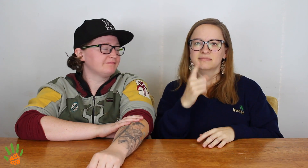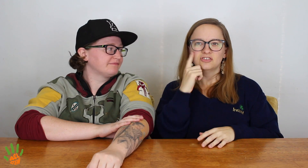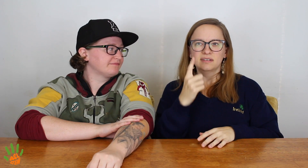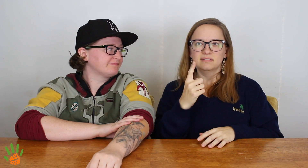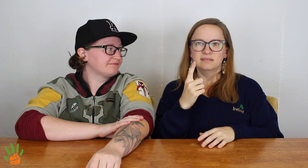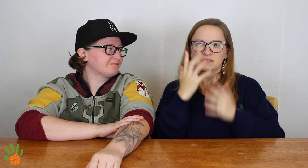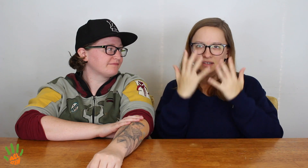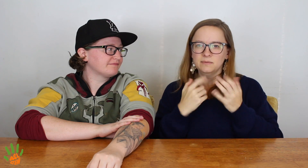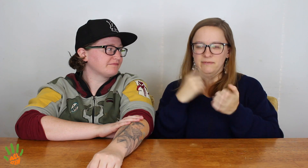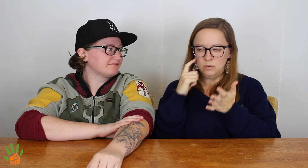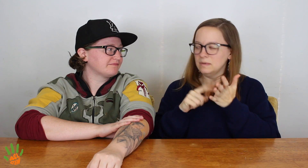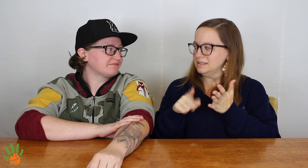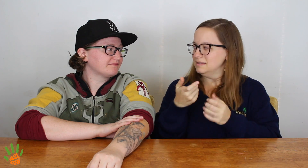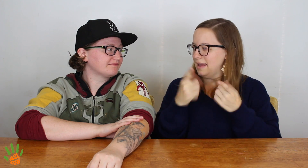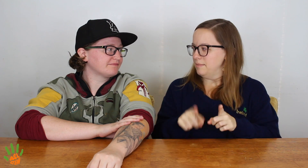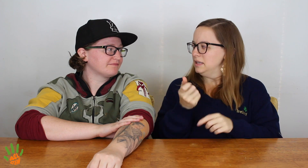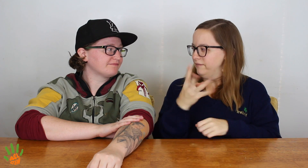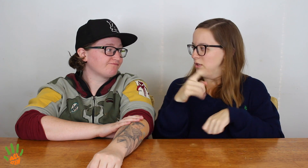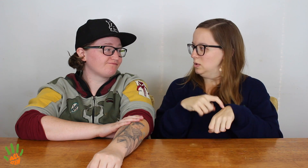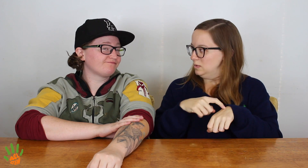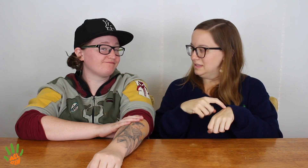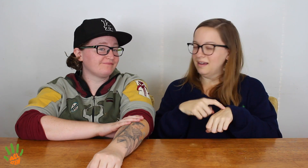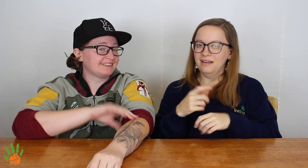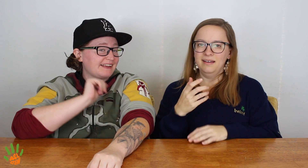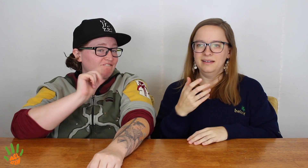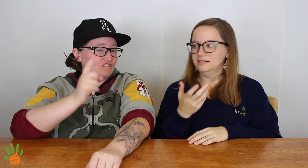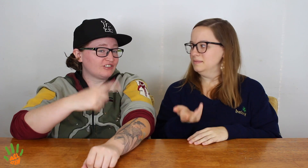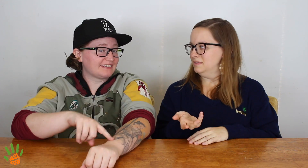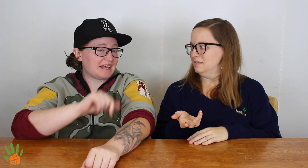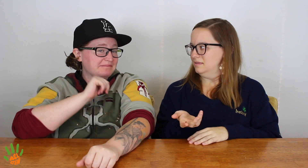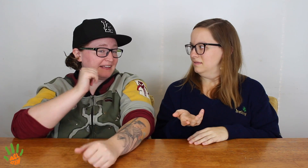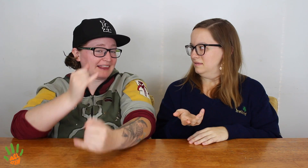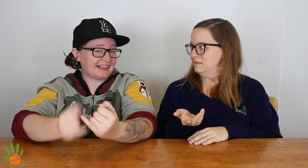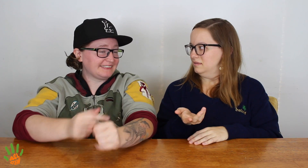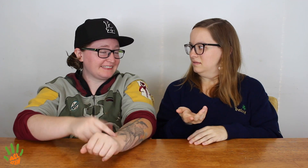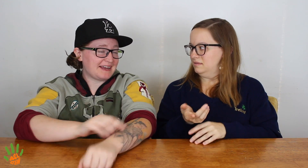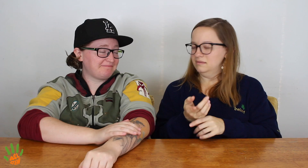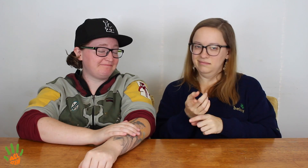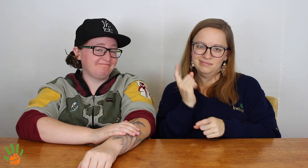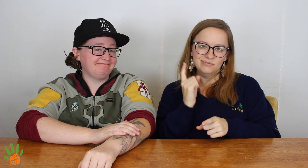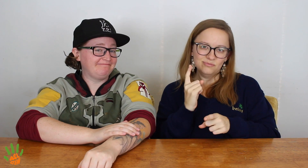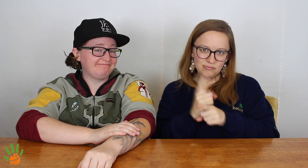So really it's just unfortunate we noticed this happening multiple times. [JE] This is not the first time or the last time.